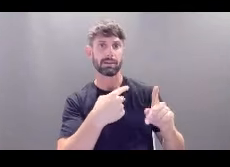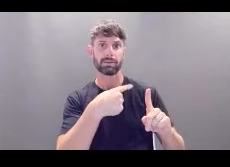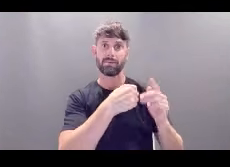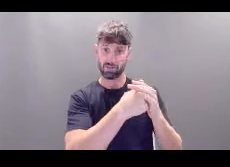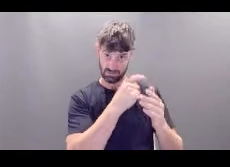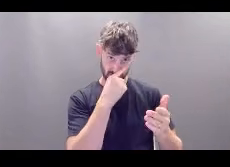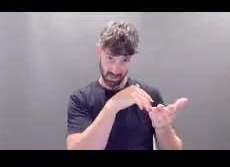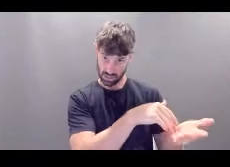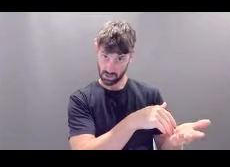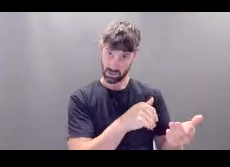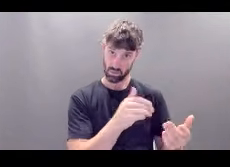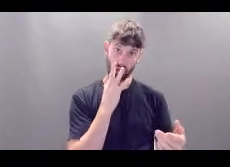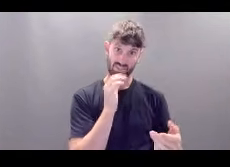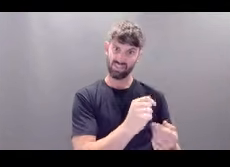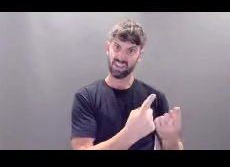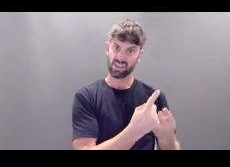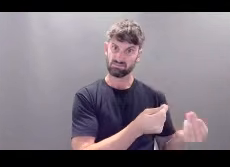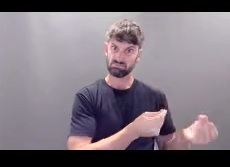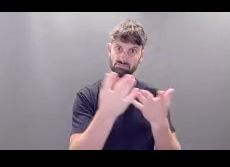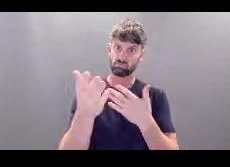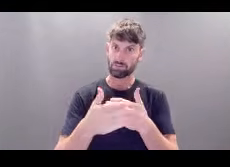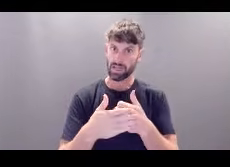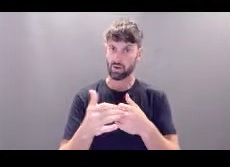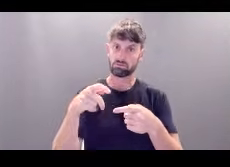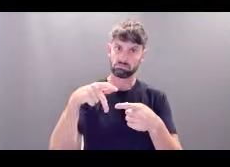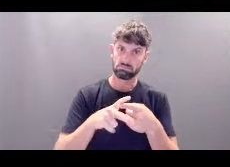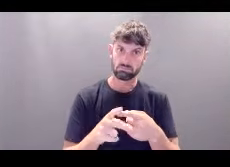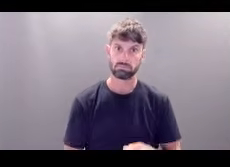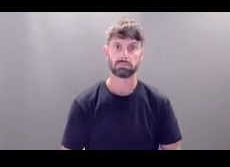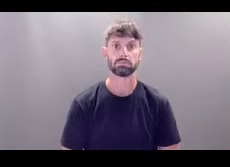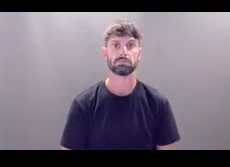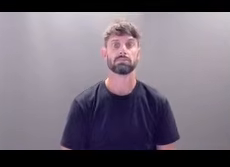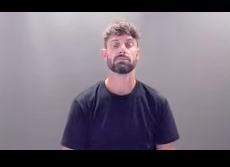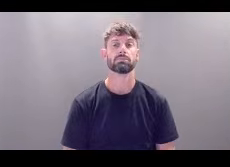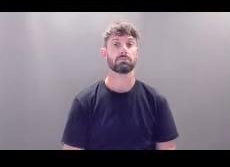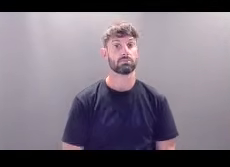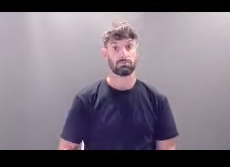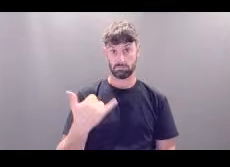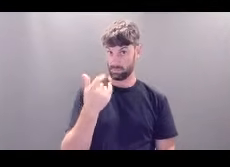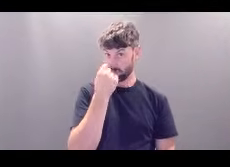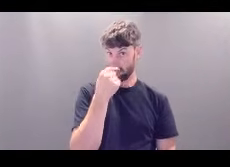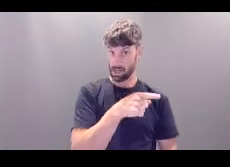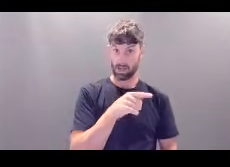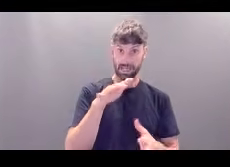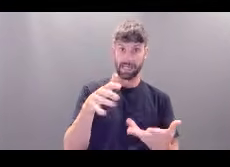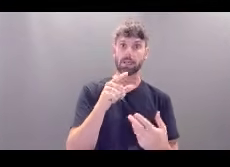these periods and access to loan equipment while AT is being repaired.